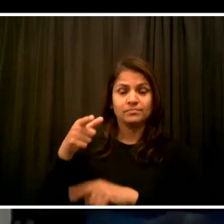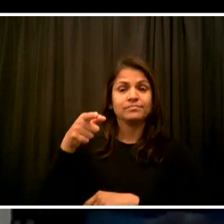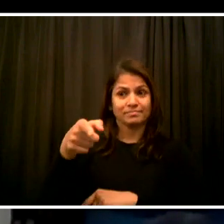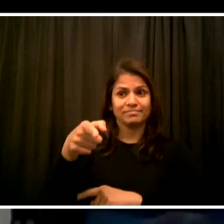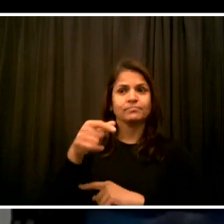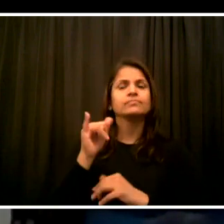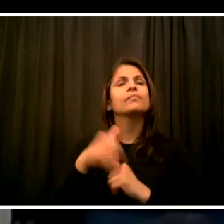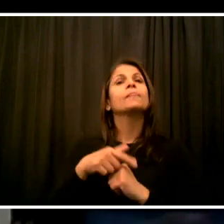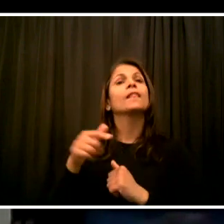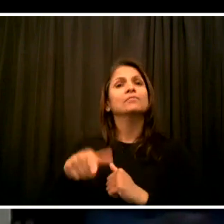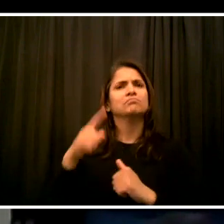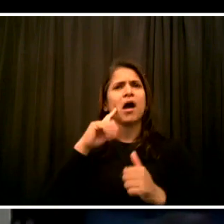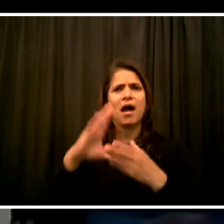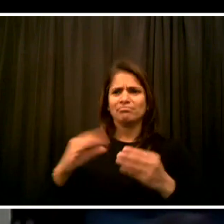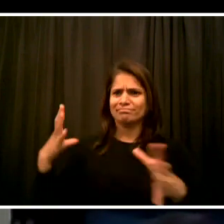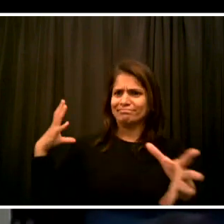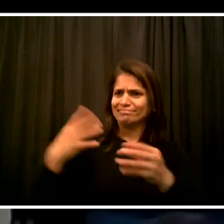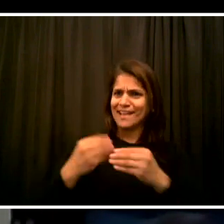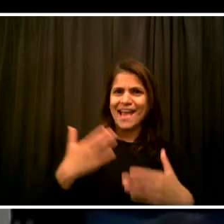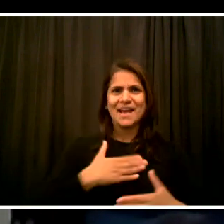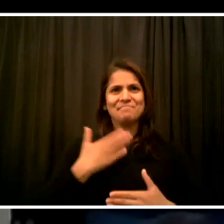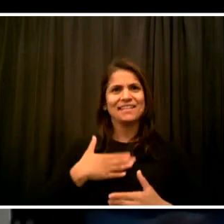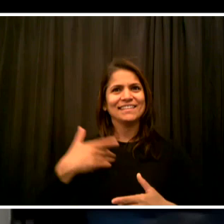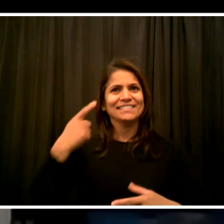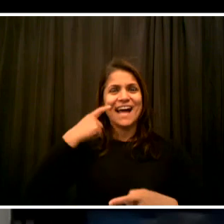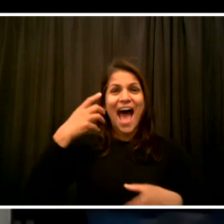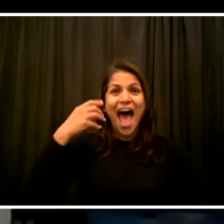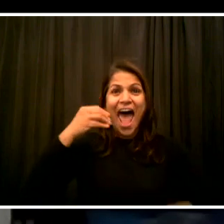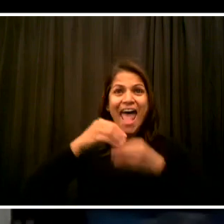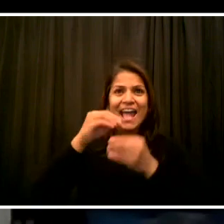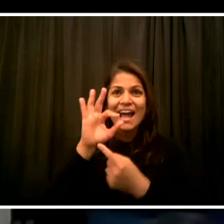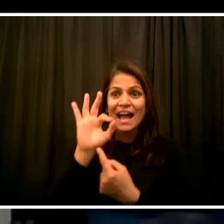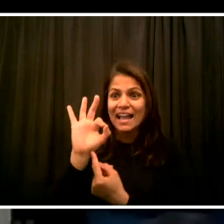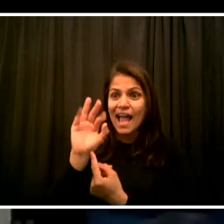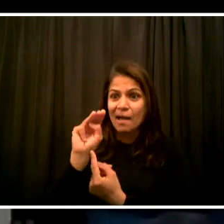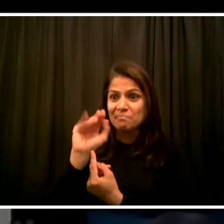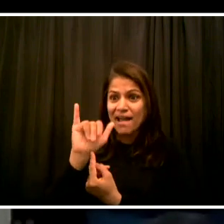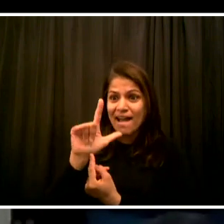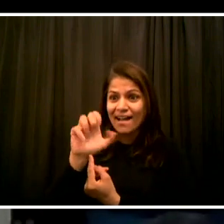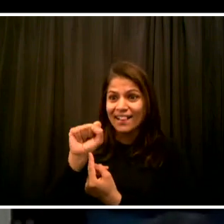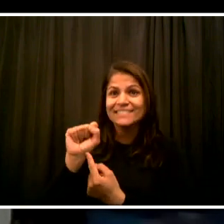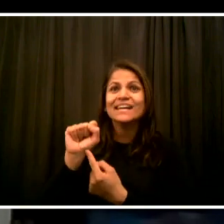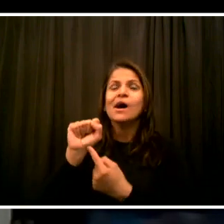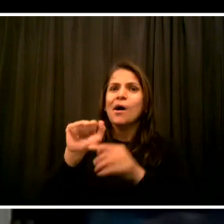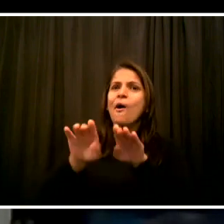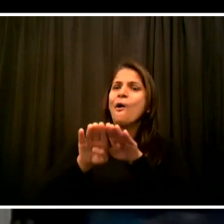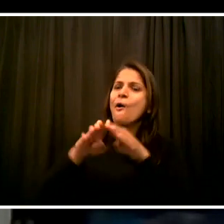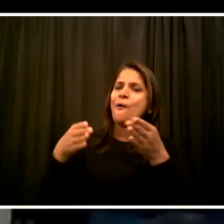MAYOR, 38 AND 39th, ANOTHER CROSSTOWN ROUTE